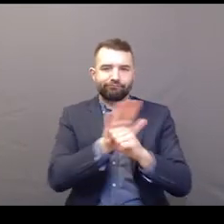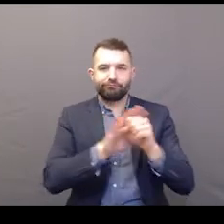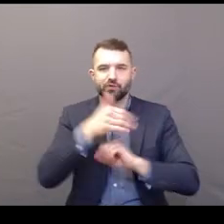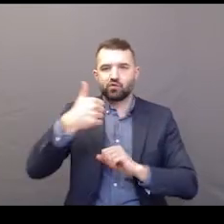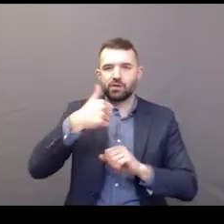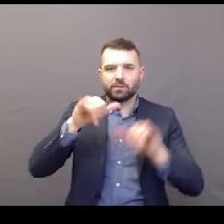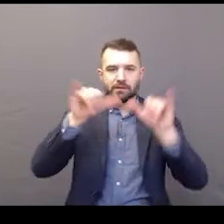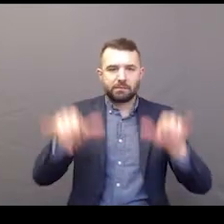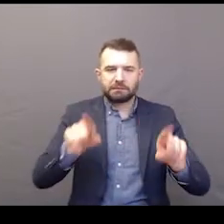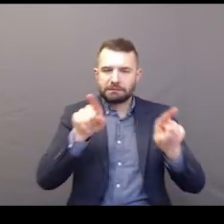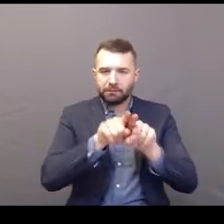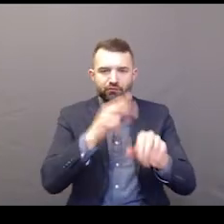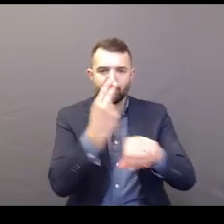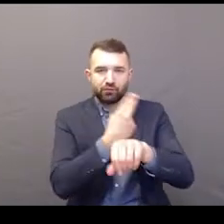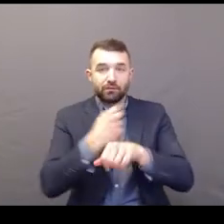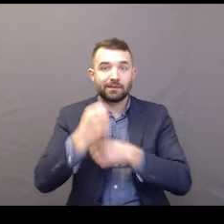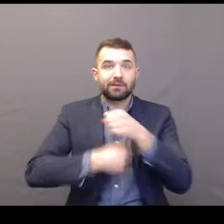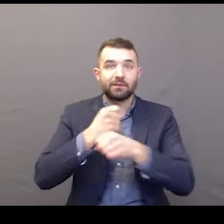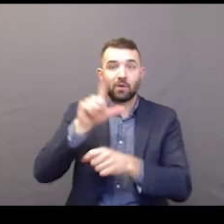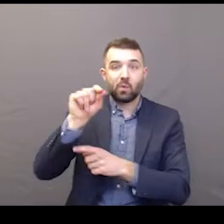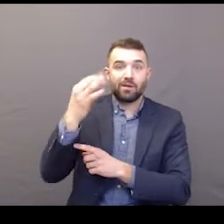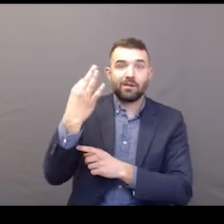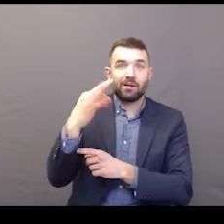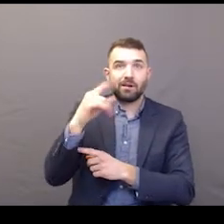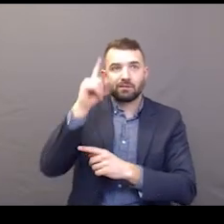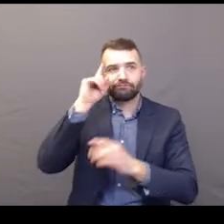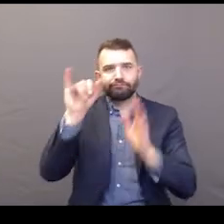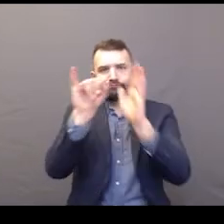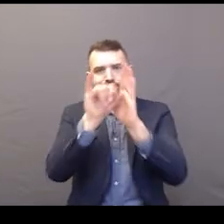In 2019, we also indicated we were going to further study a BRT